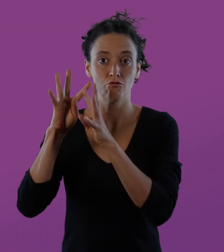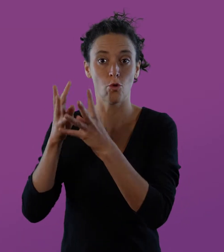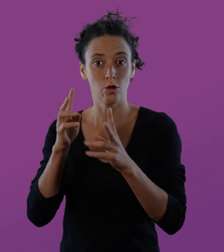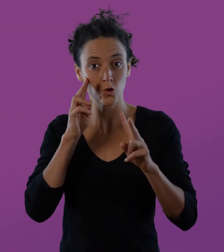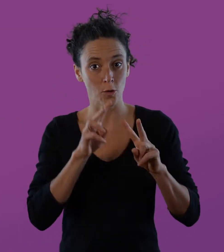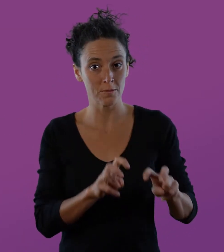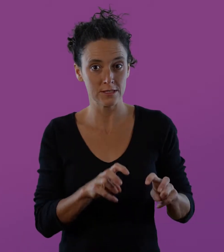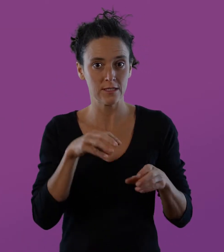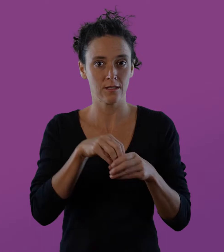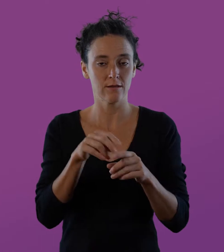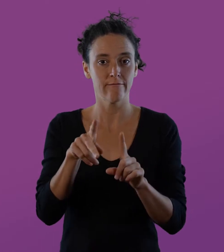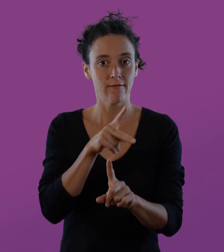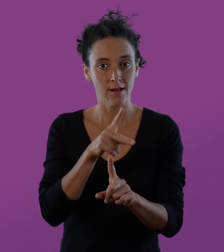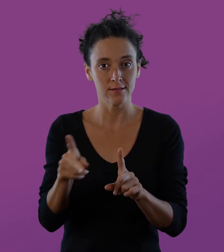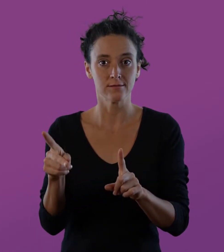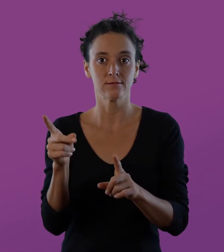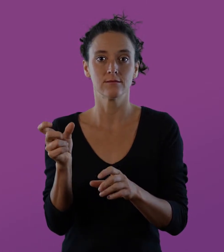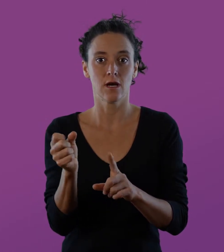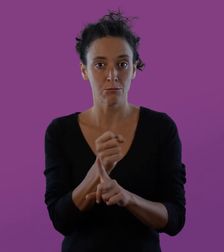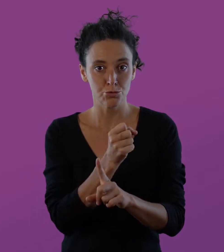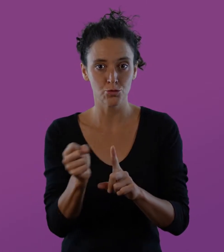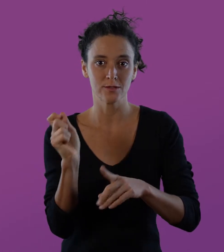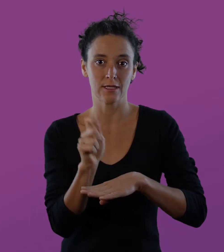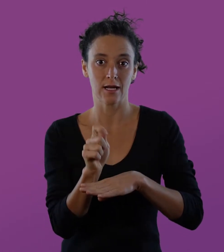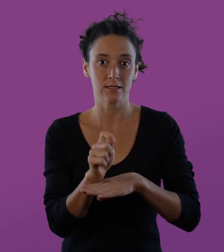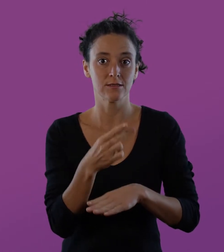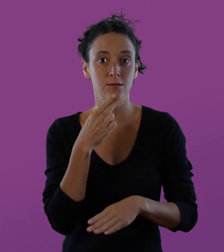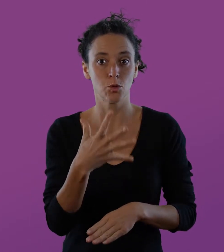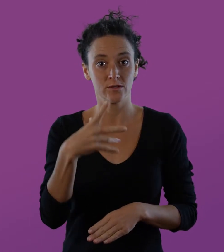The Royal Commission into Violence, Abuse, Neglect and Exploitation of -